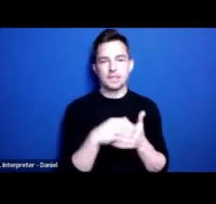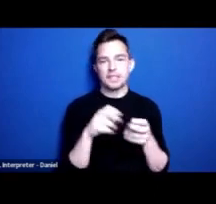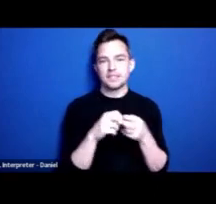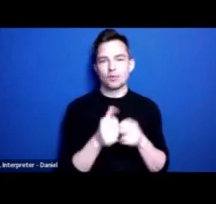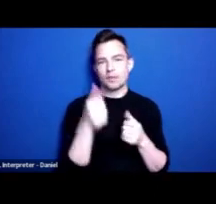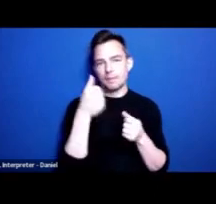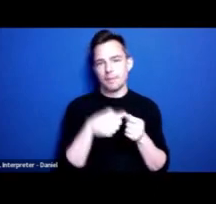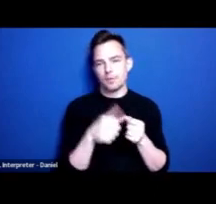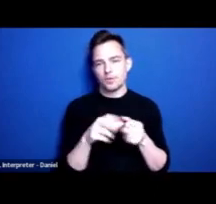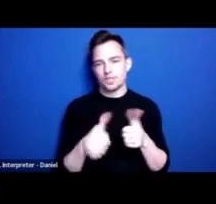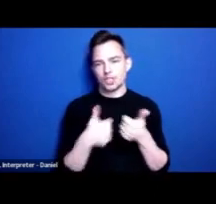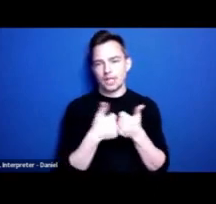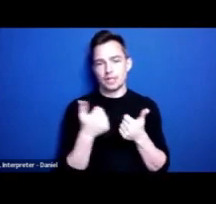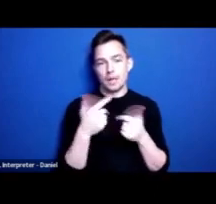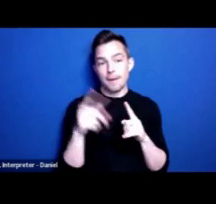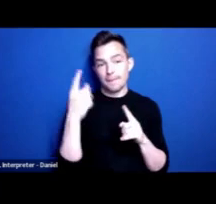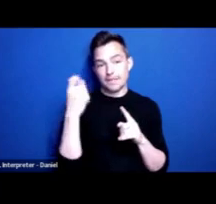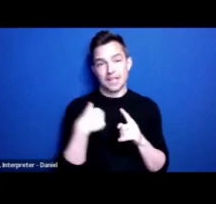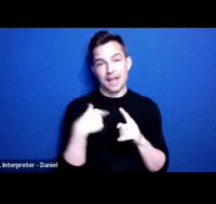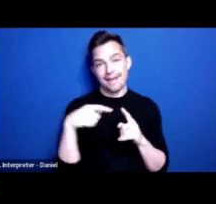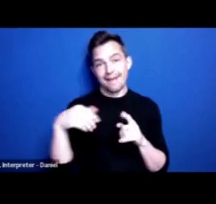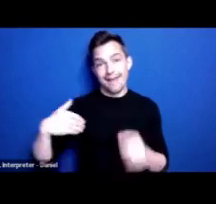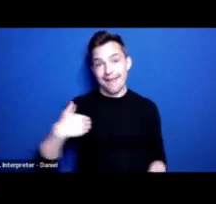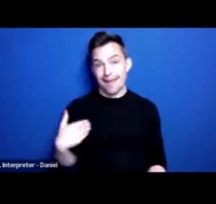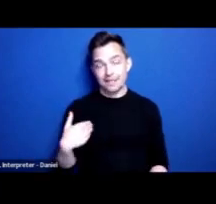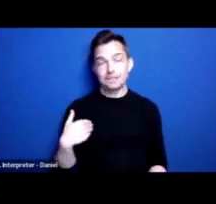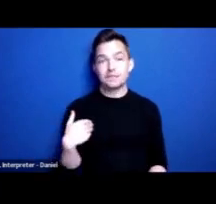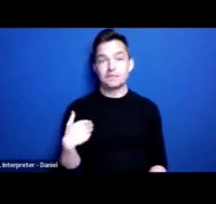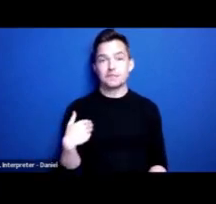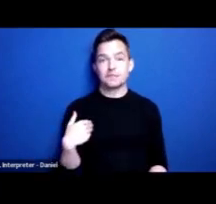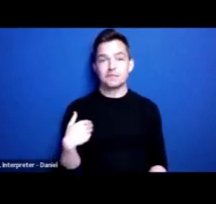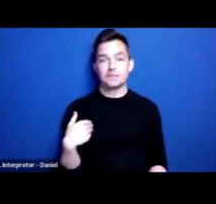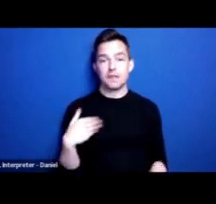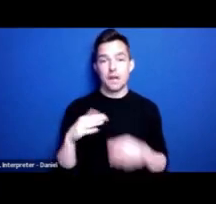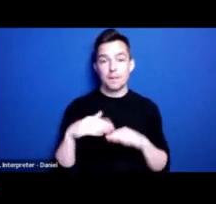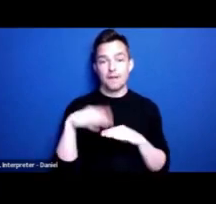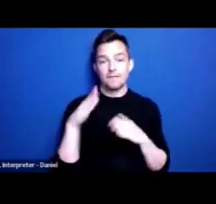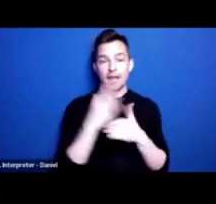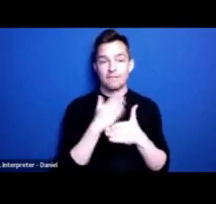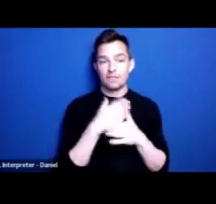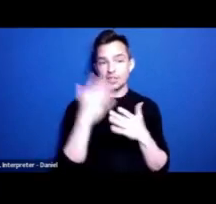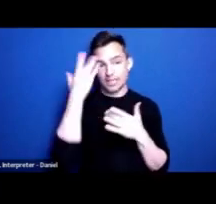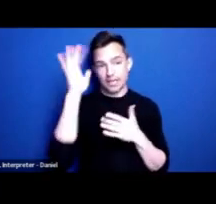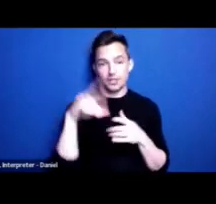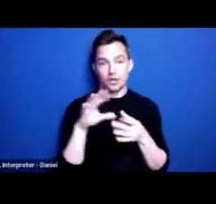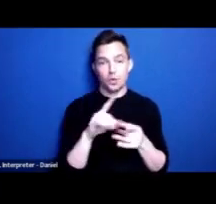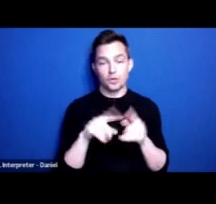But because I had, you know, above average intelligence, according to testing, prior to